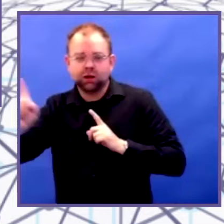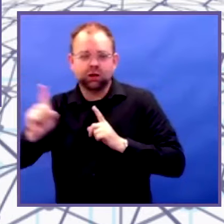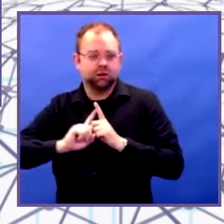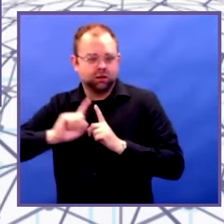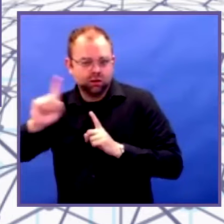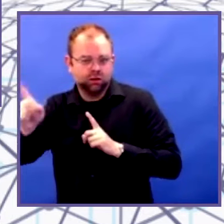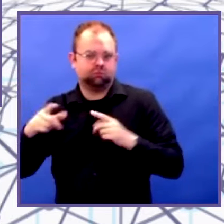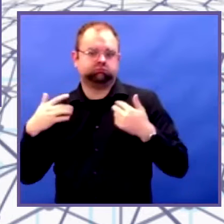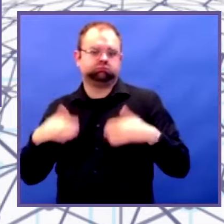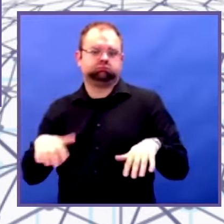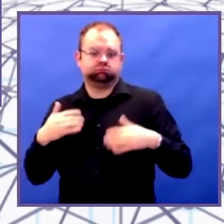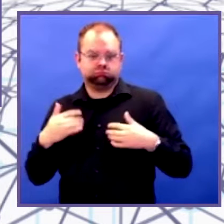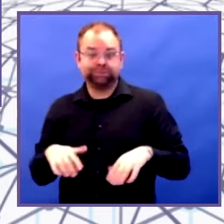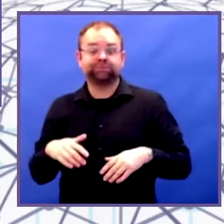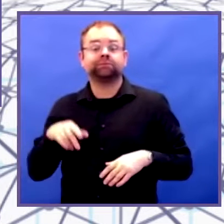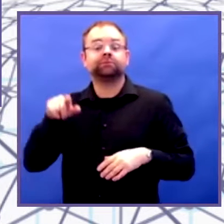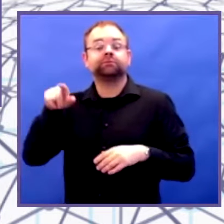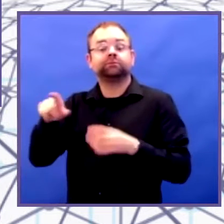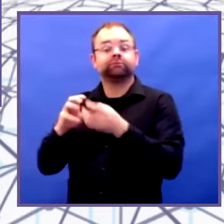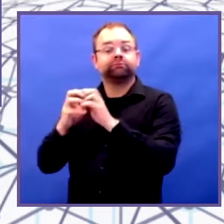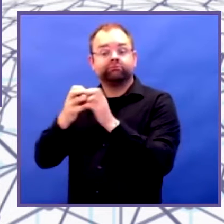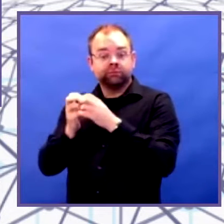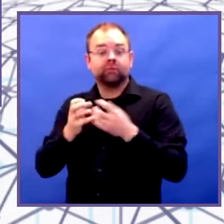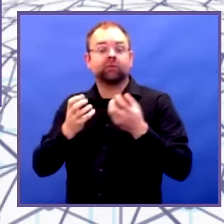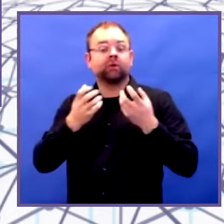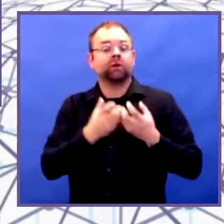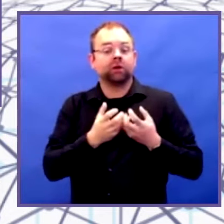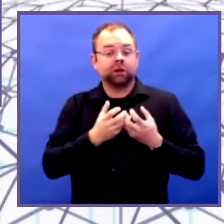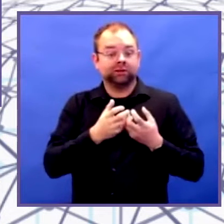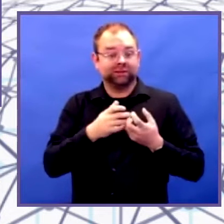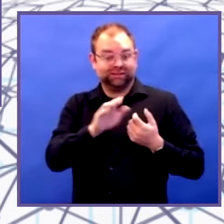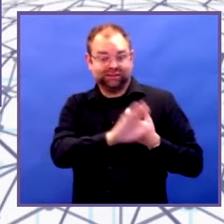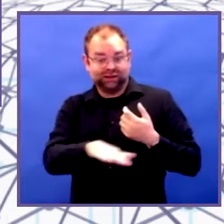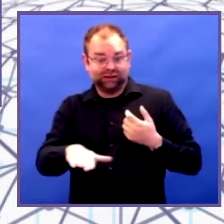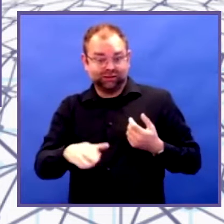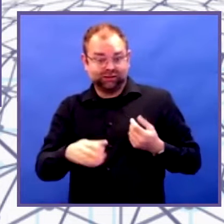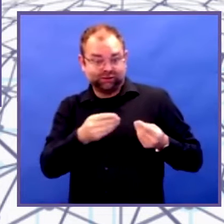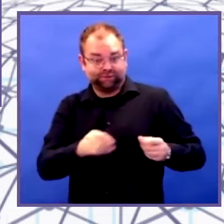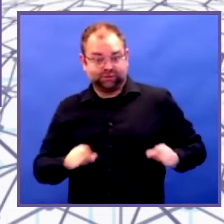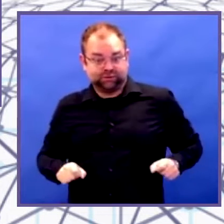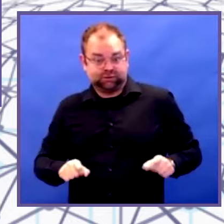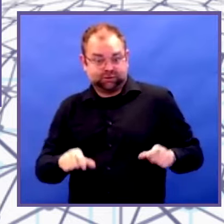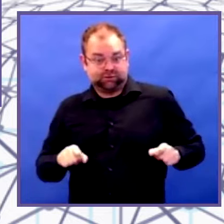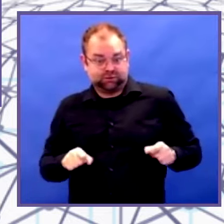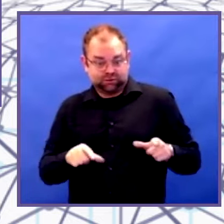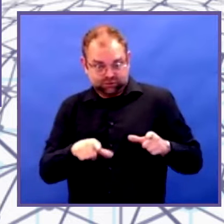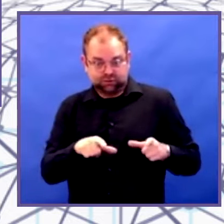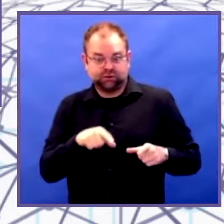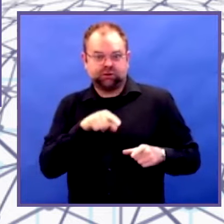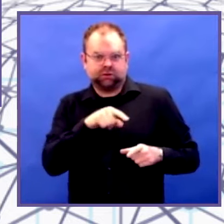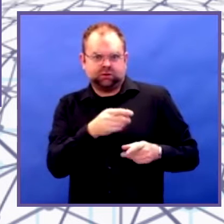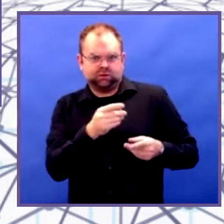I found my focus and I embarked then on a journey of learning and oh my goodness, fast